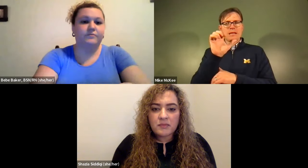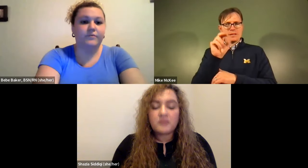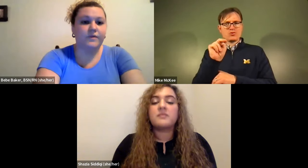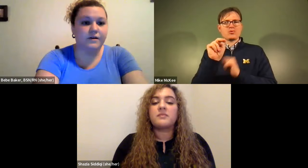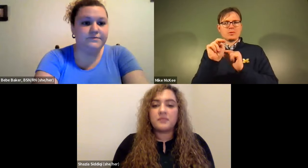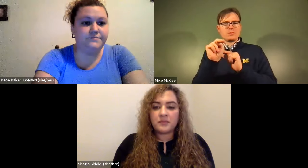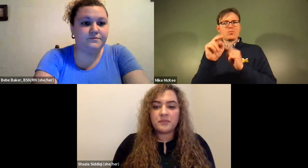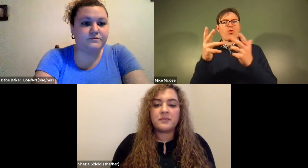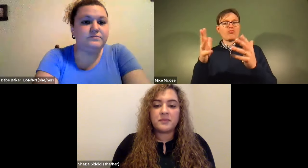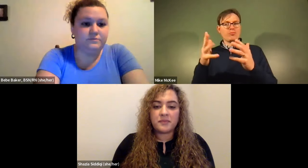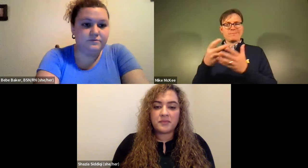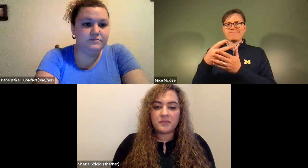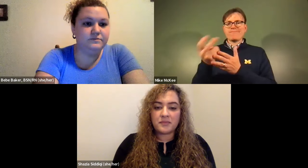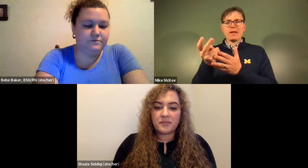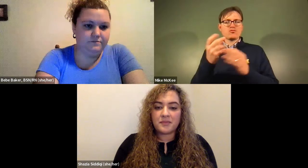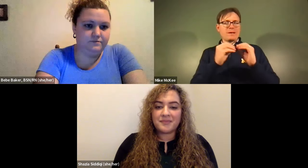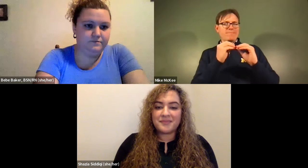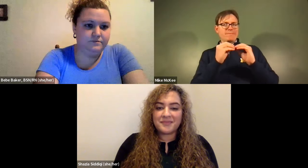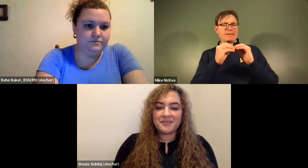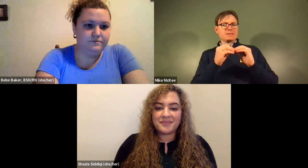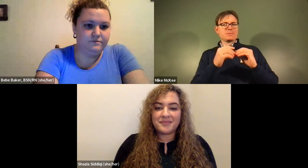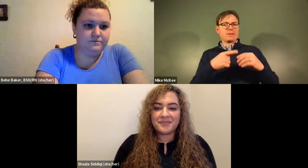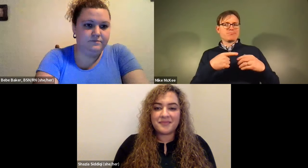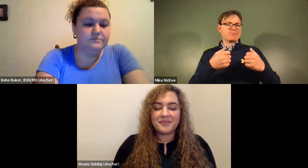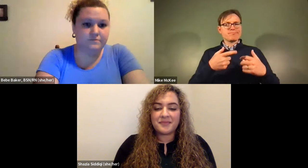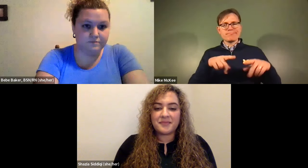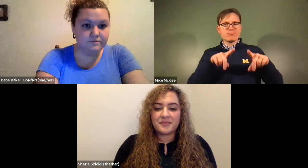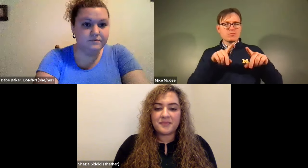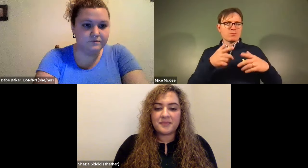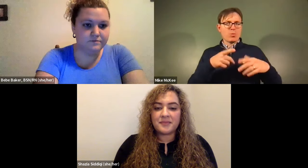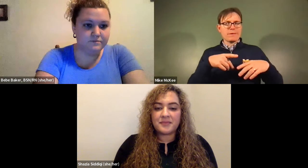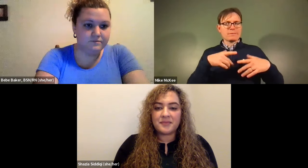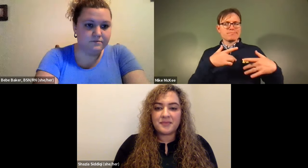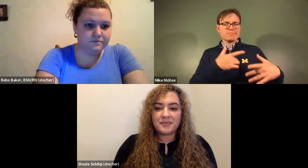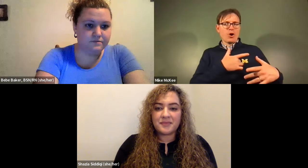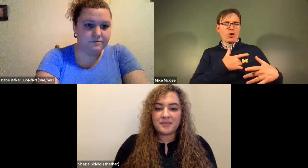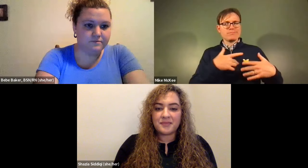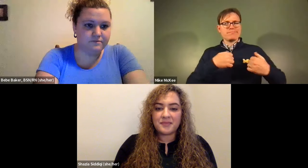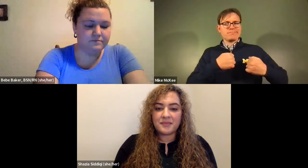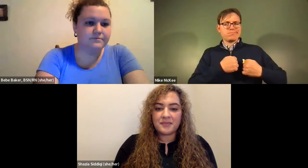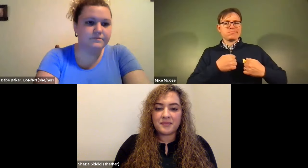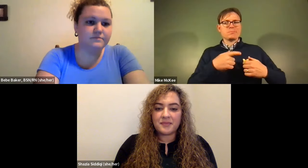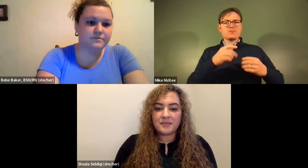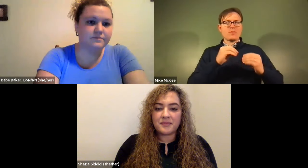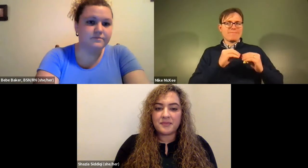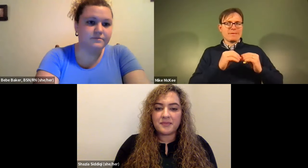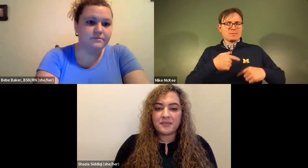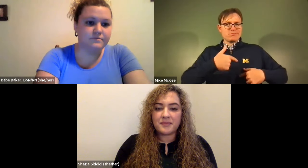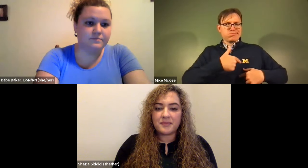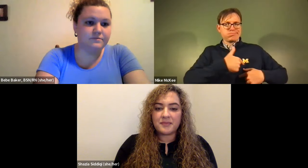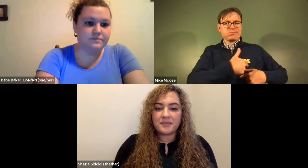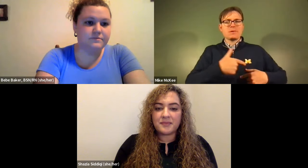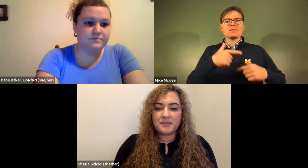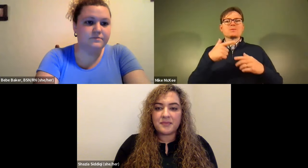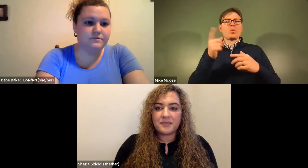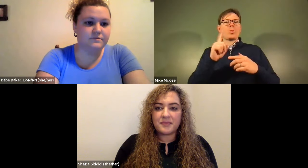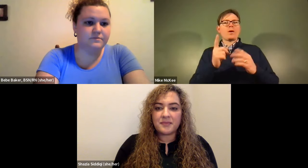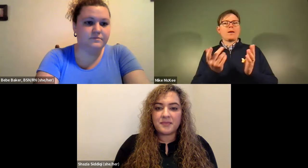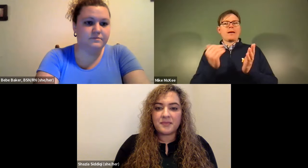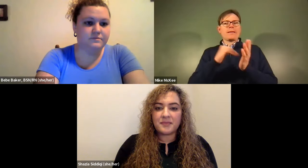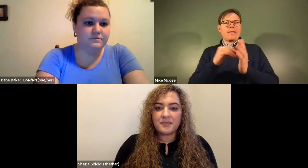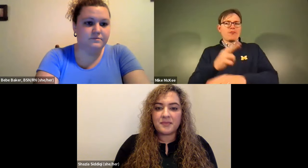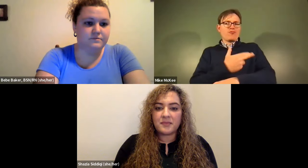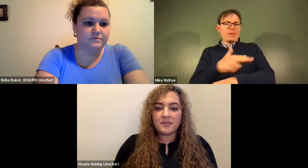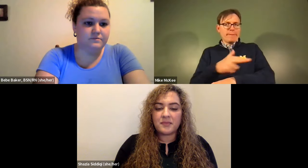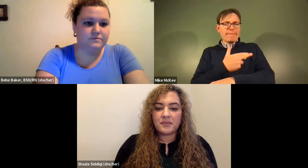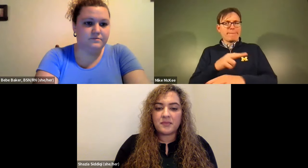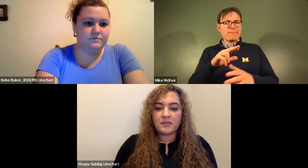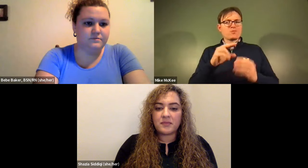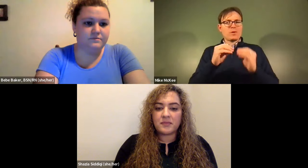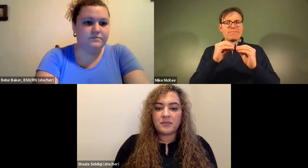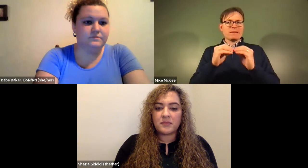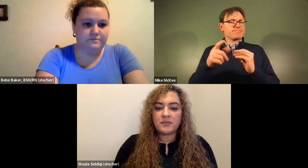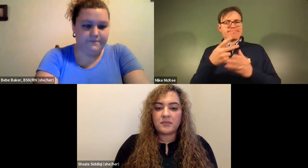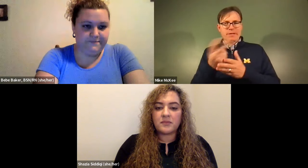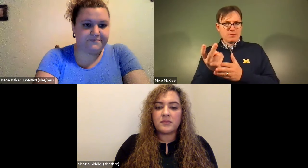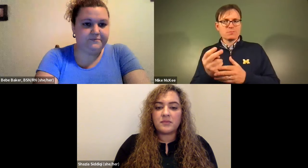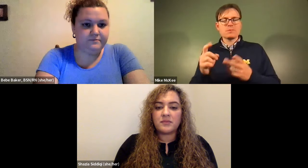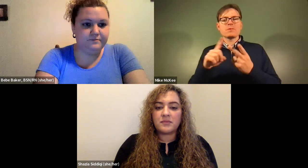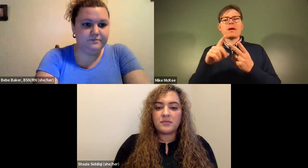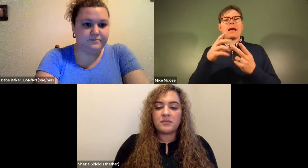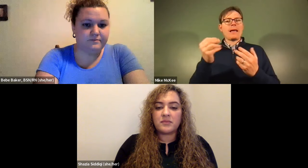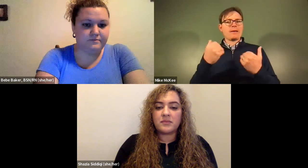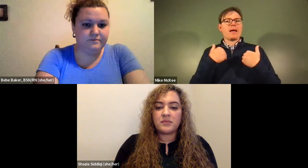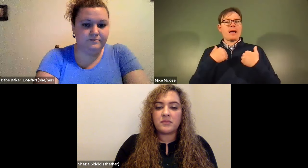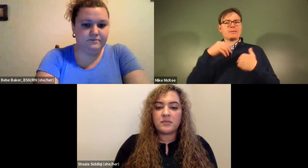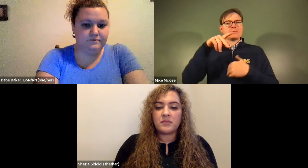James Cech: When atrial fibrillation pops up they already weren't able to address that right with the shocks so they're wondering just chalk it back into regular rhythm.